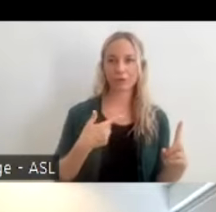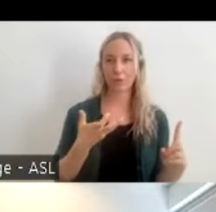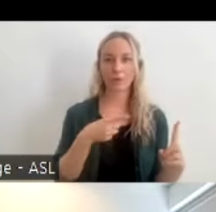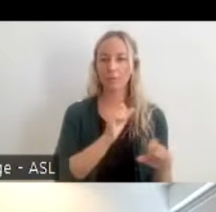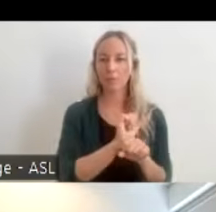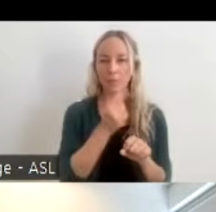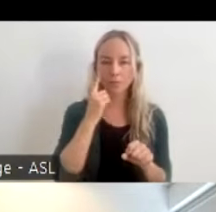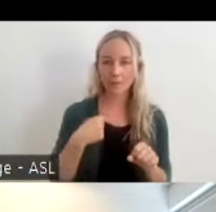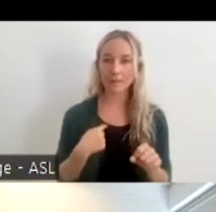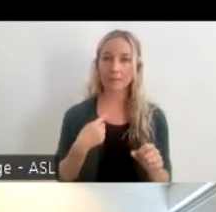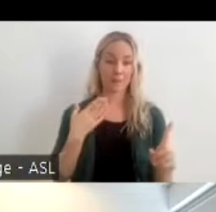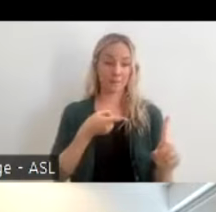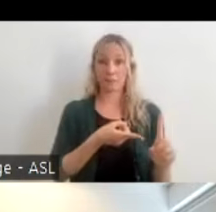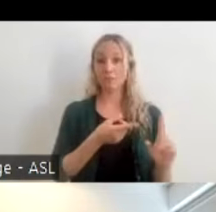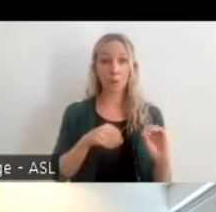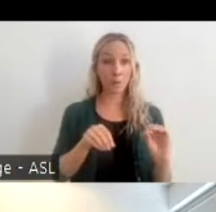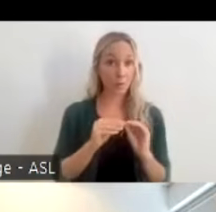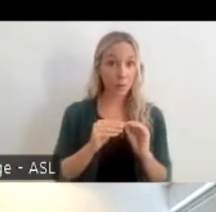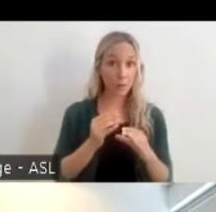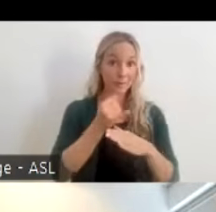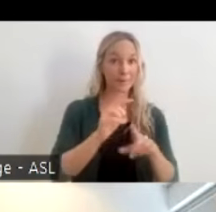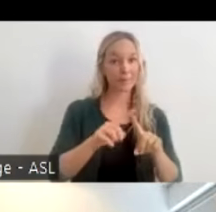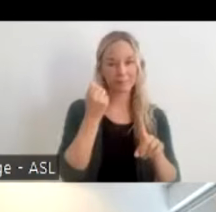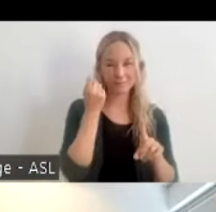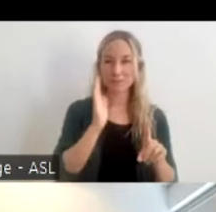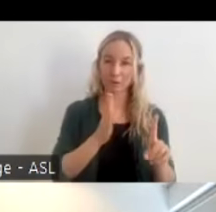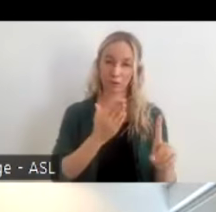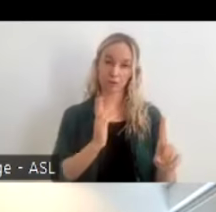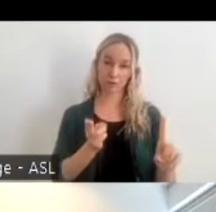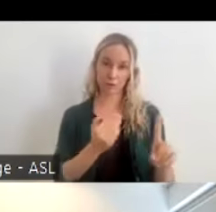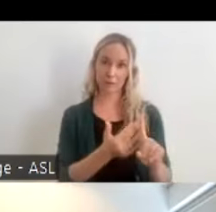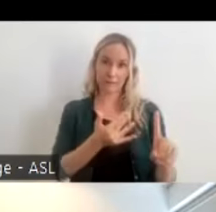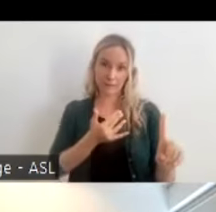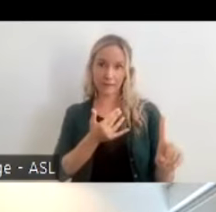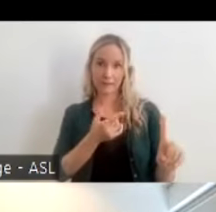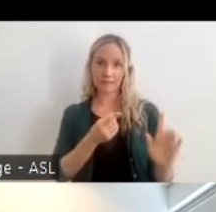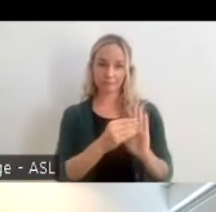them as well, Also condition regarded by others, You could have a place of public accommodation, make some type